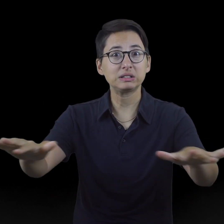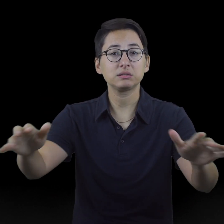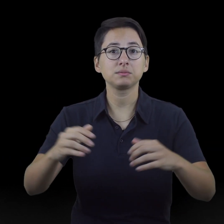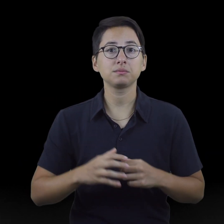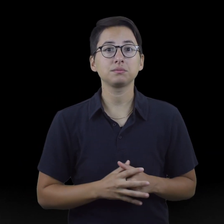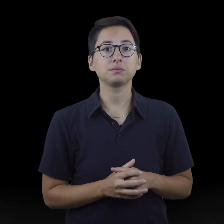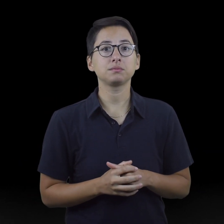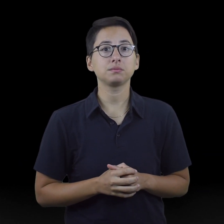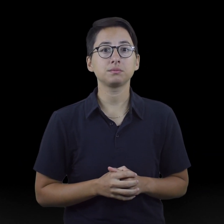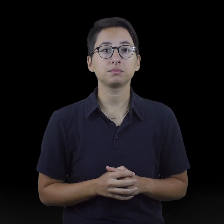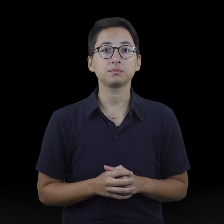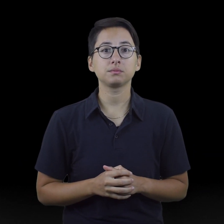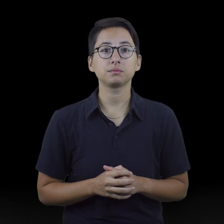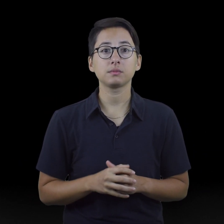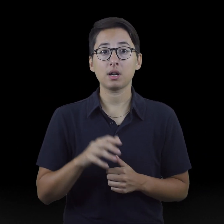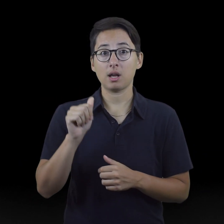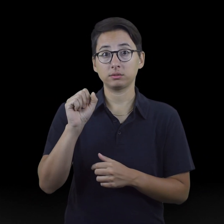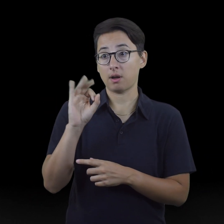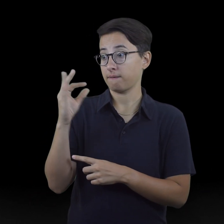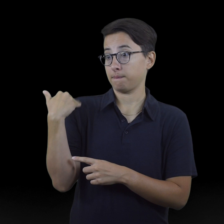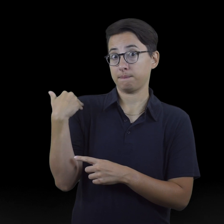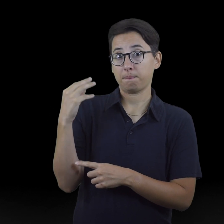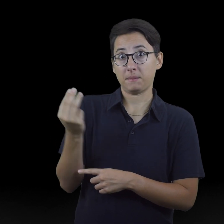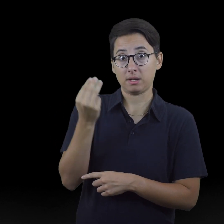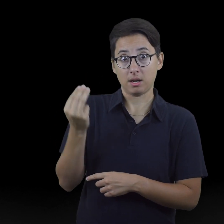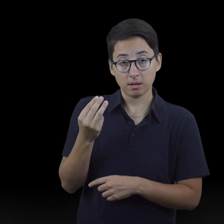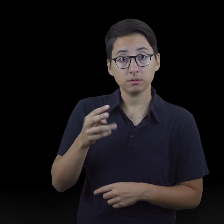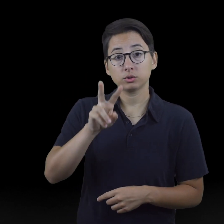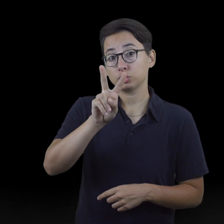more contagious variants like delta spread.